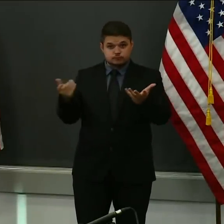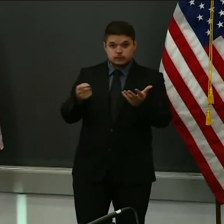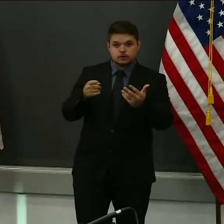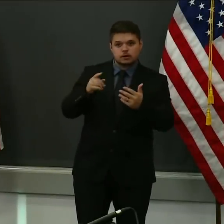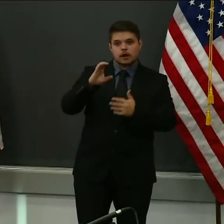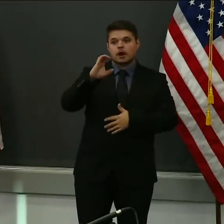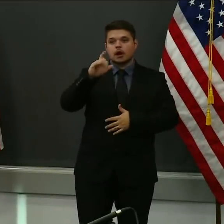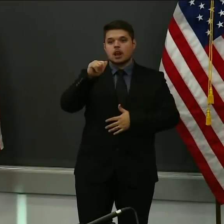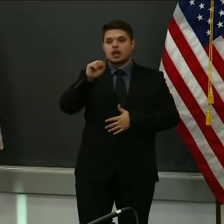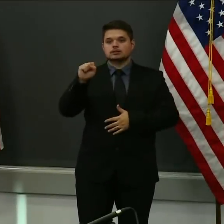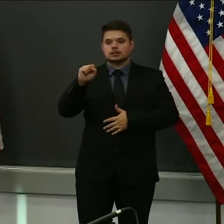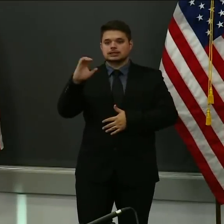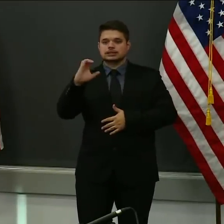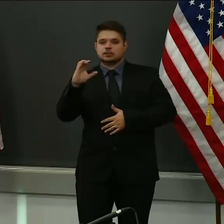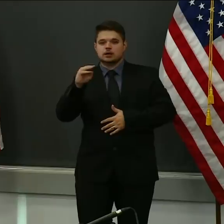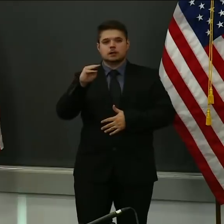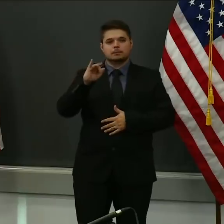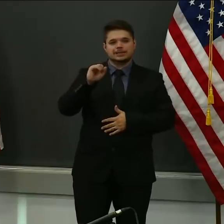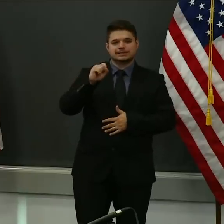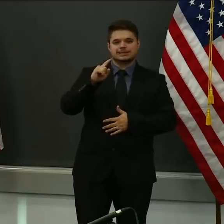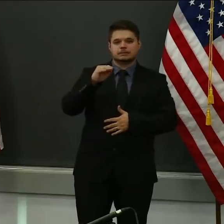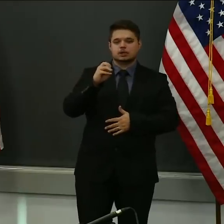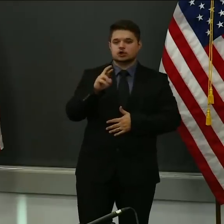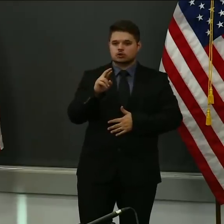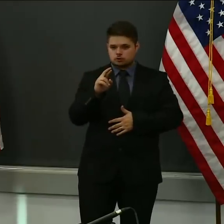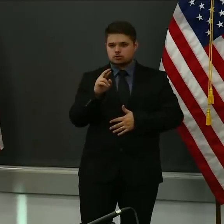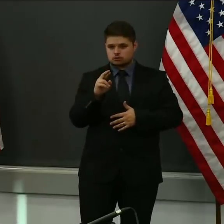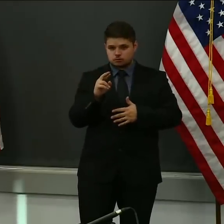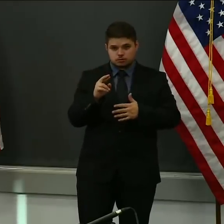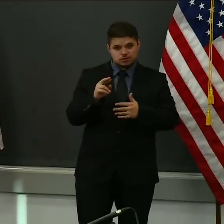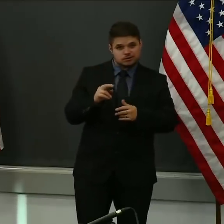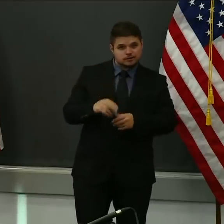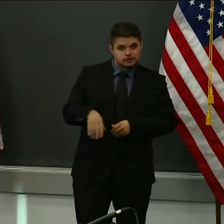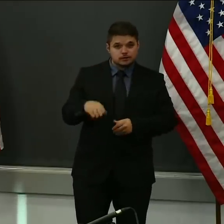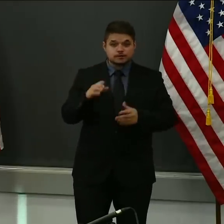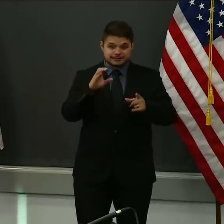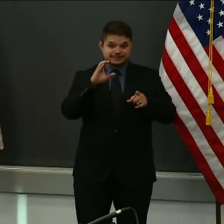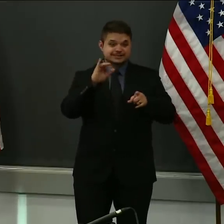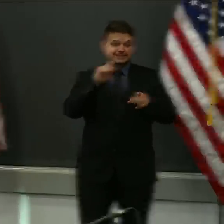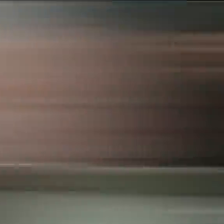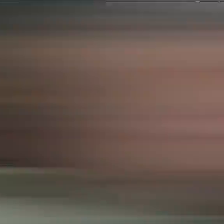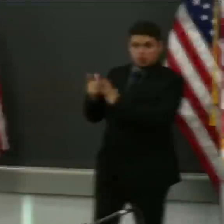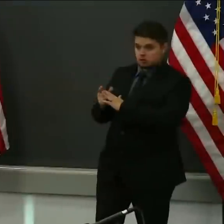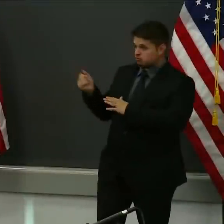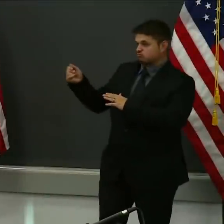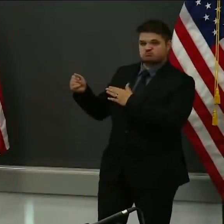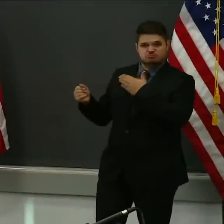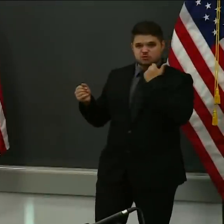LAW ENFORCEMENT TO ENFORCE THE LIMITS ON SOCIAL GATHERING. THEY ARE CLASSY MISDEMEANORS,